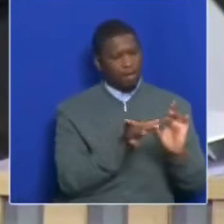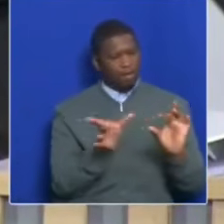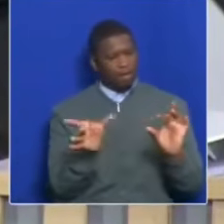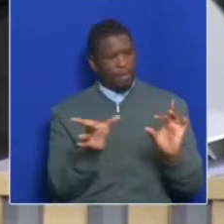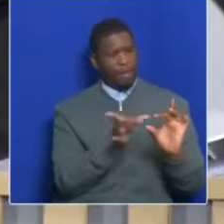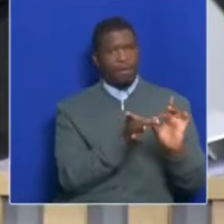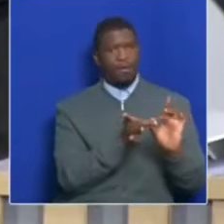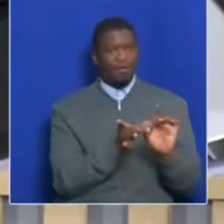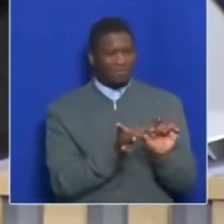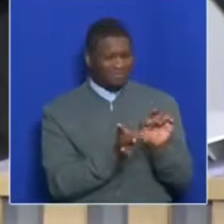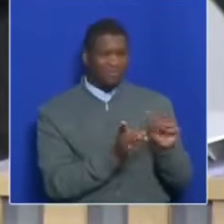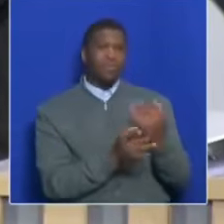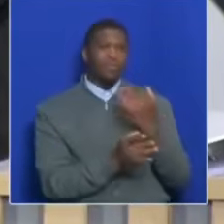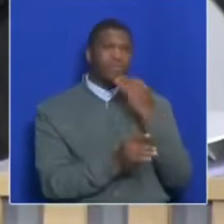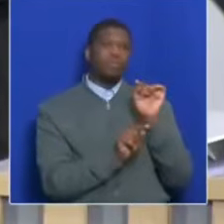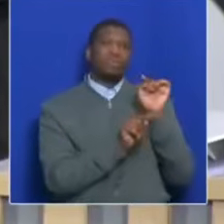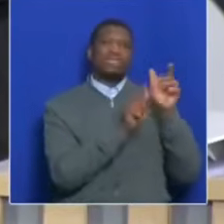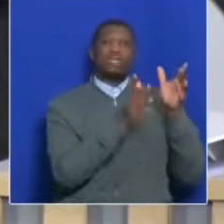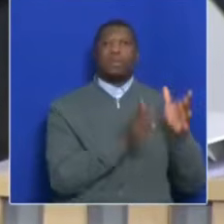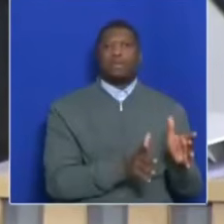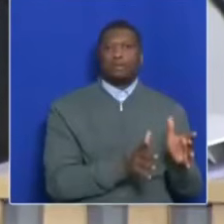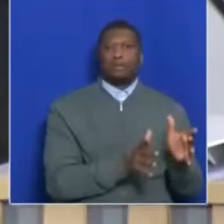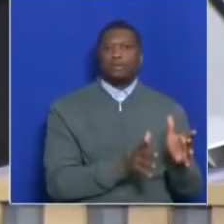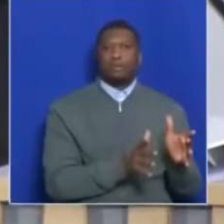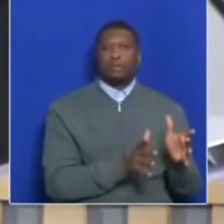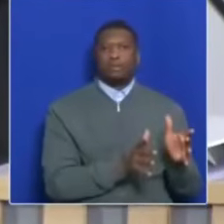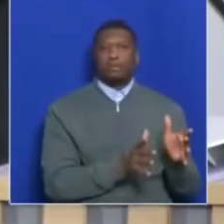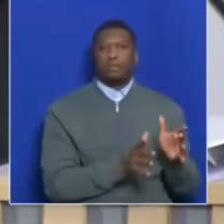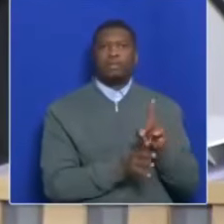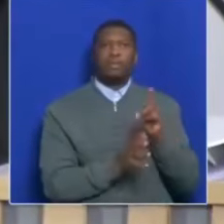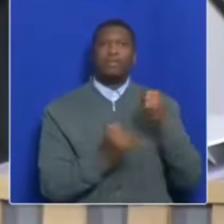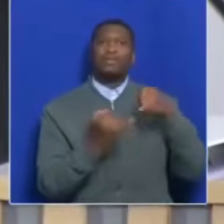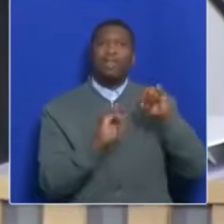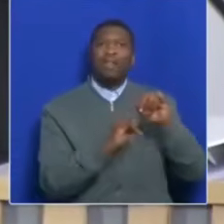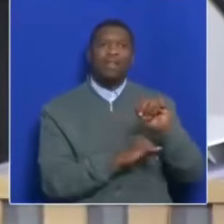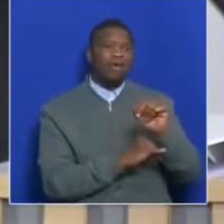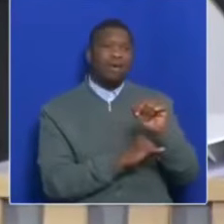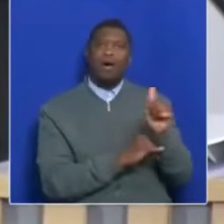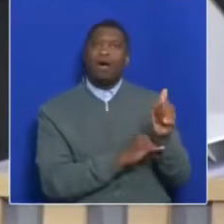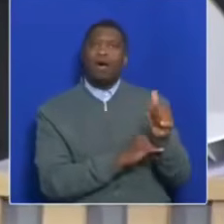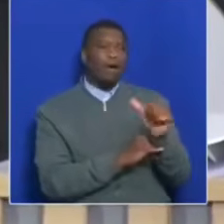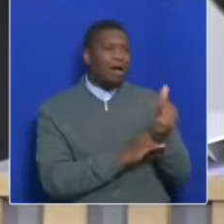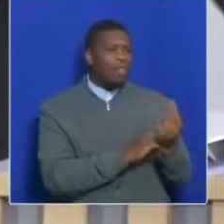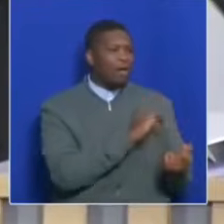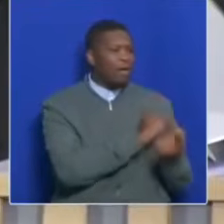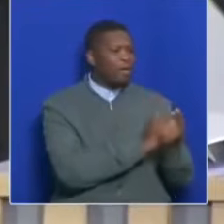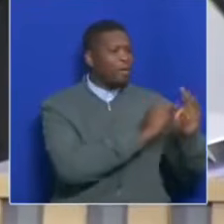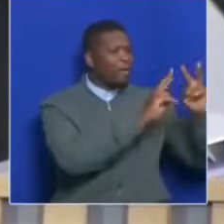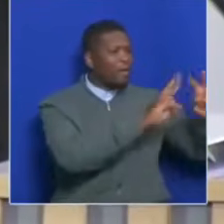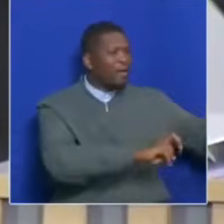in the docket without any other investigation. Not looking at the firearms that they used,